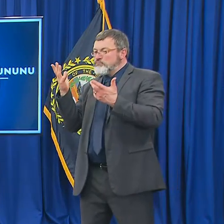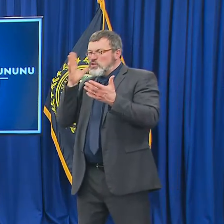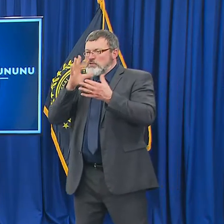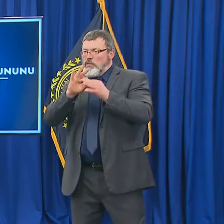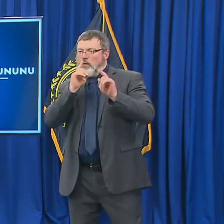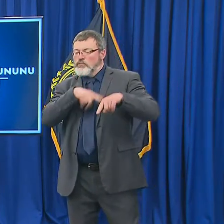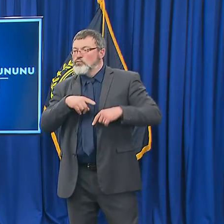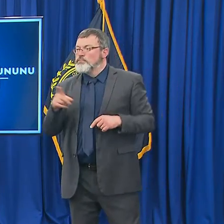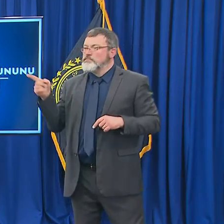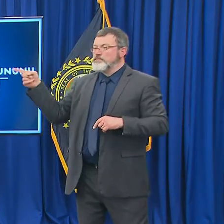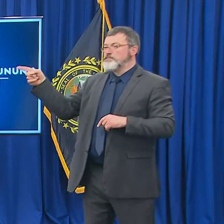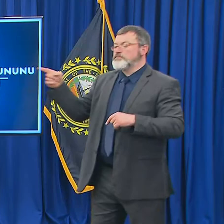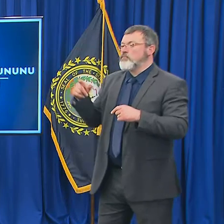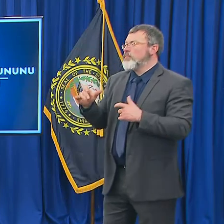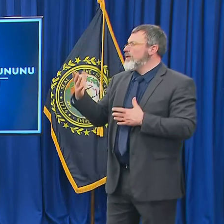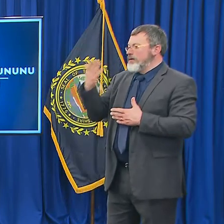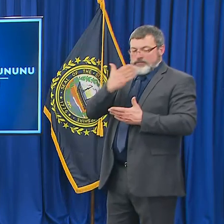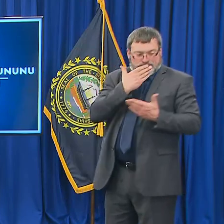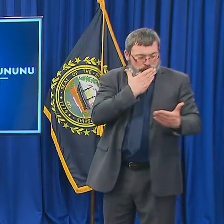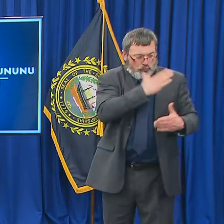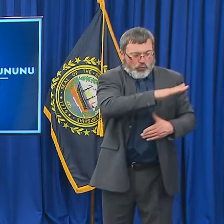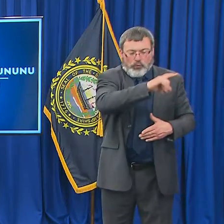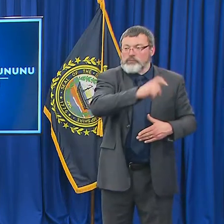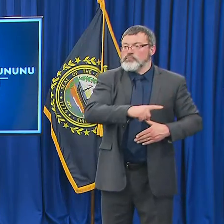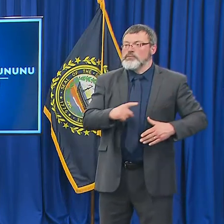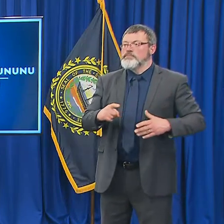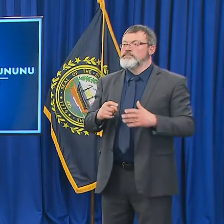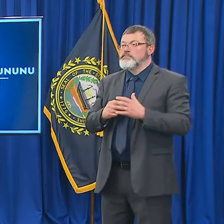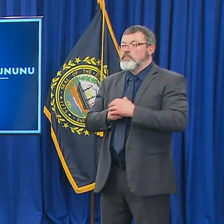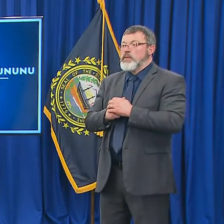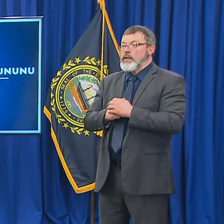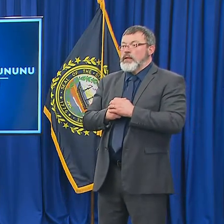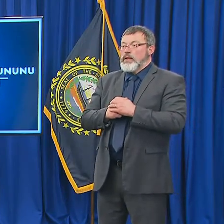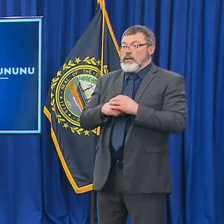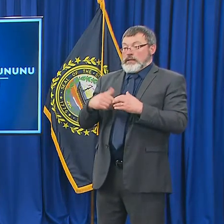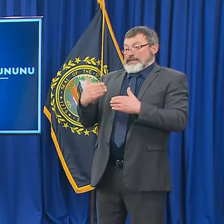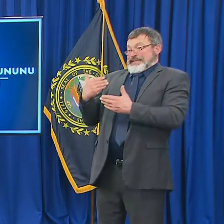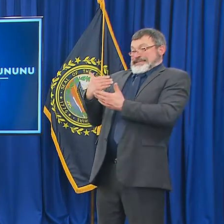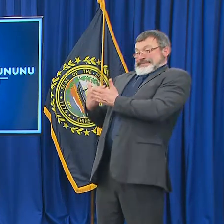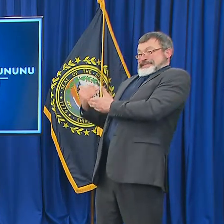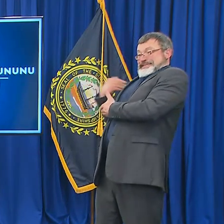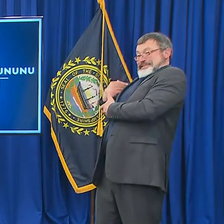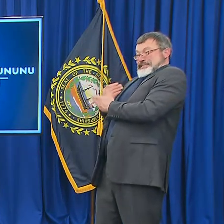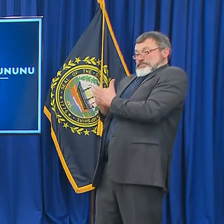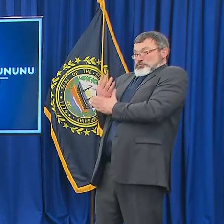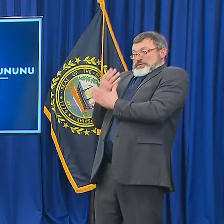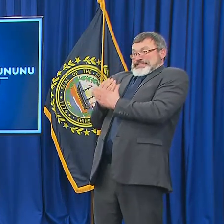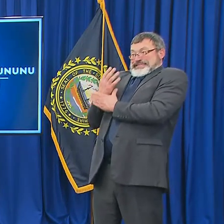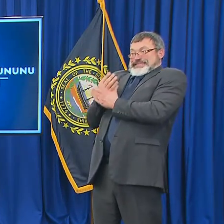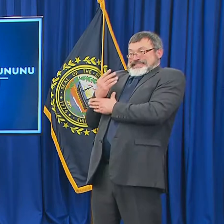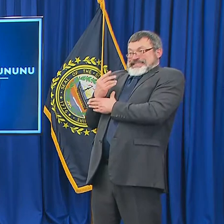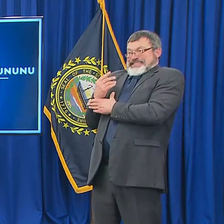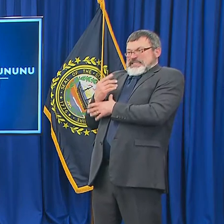There's different sizes right. Some might have 10 or 12 people some might have hundreds so who else have to take that into consideration as well.